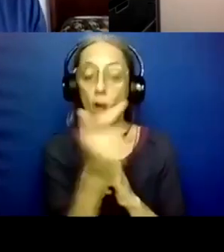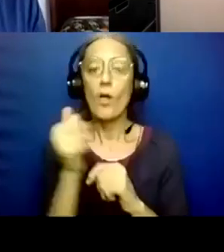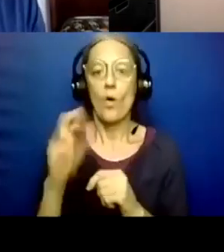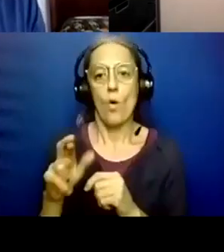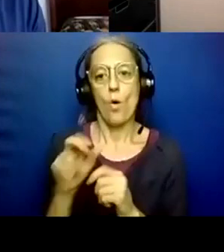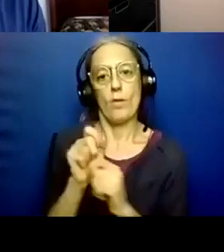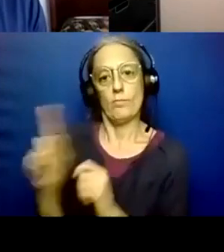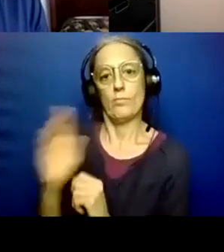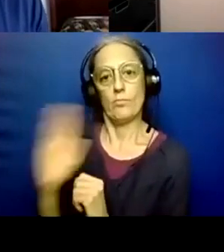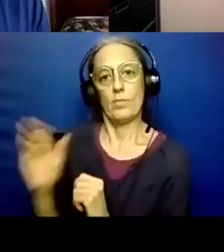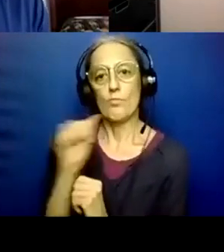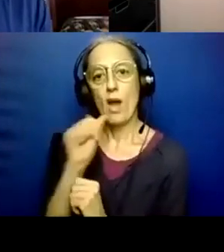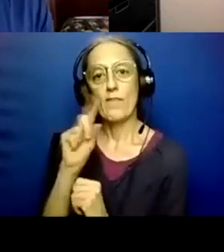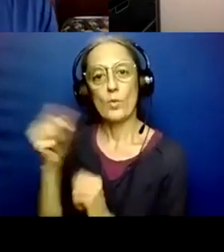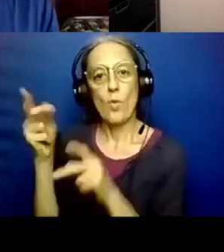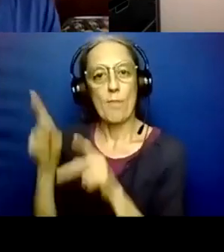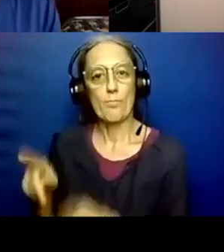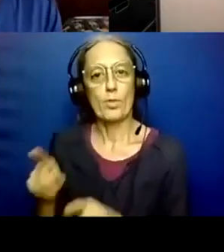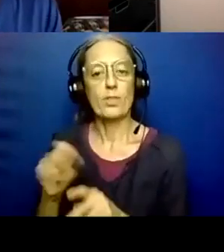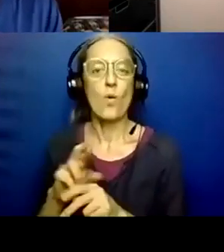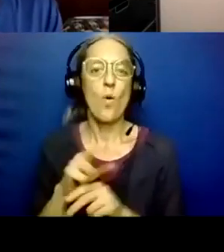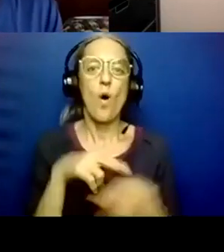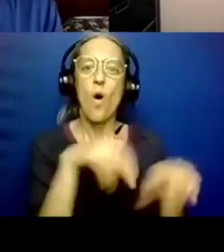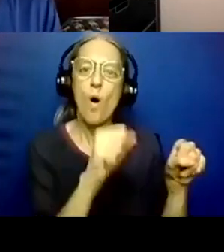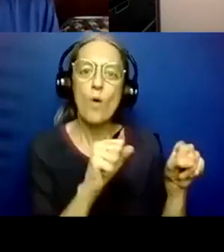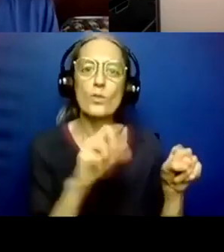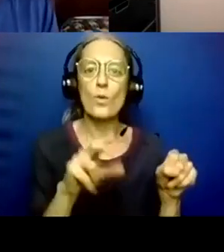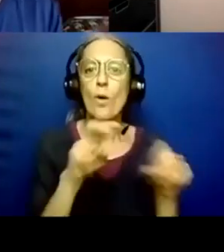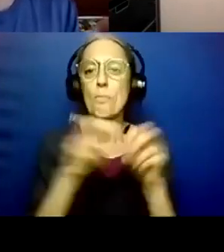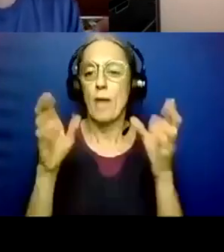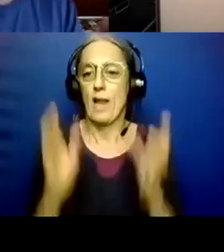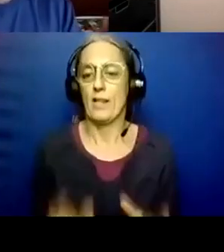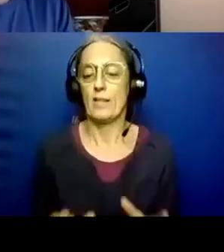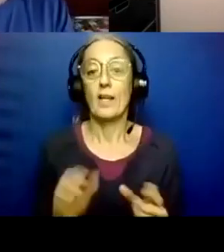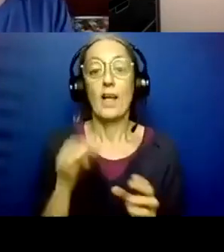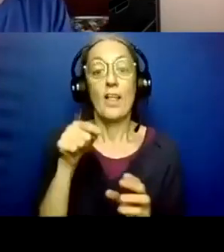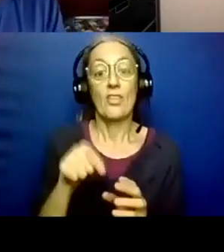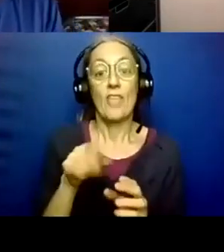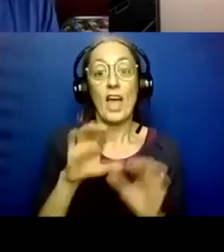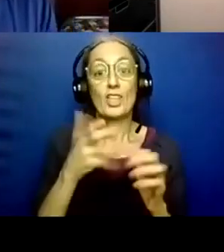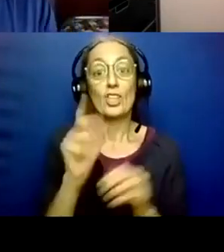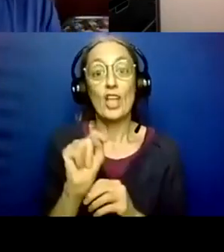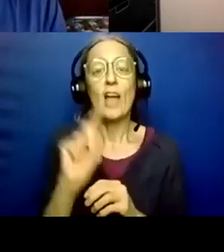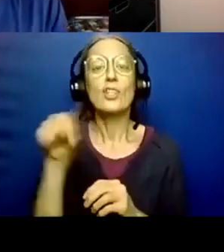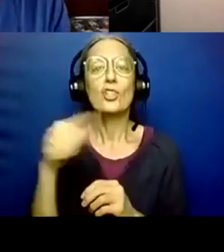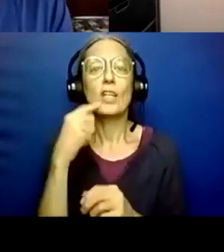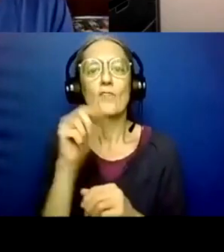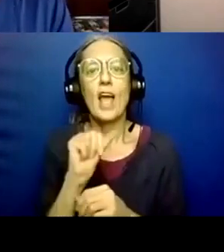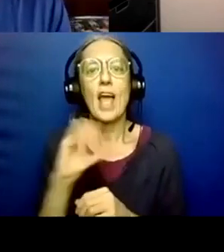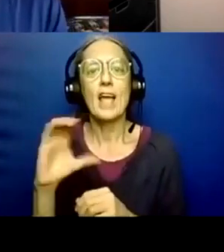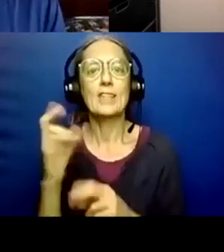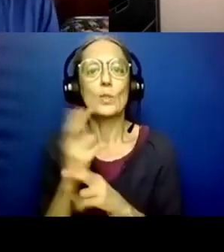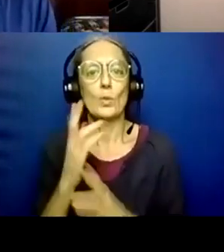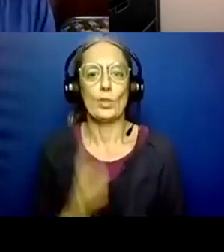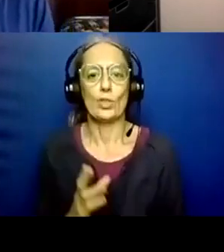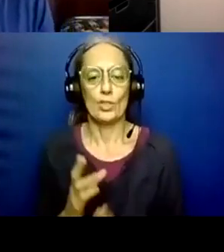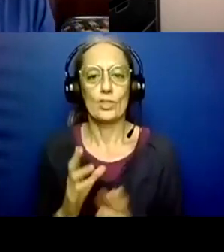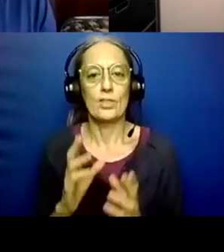Because this event is specifically for AAC users, we are going to ask people who can speak to refrain, for these 90 minutes,